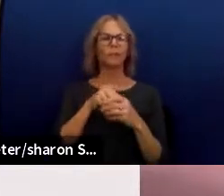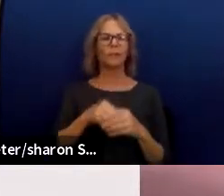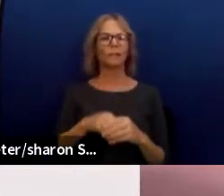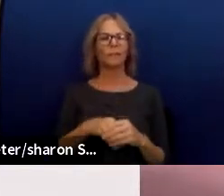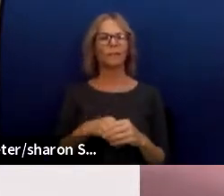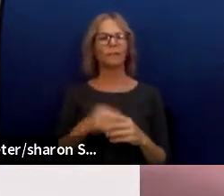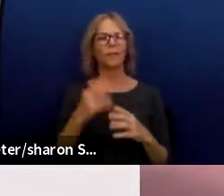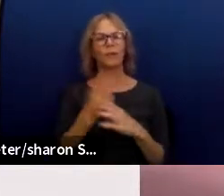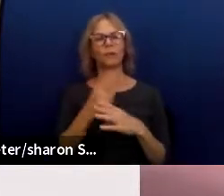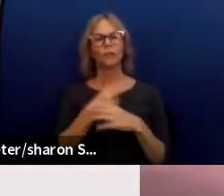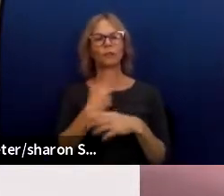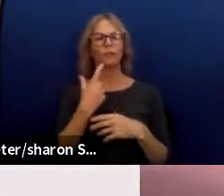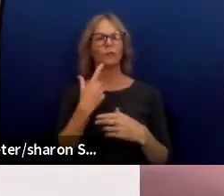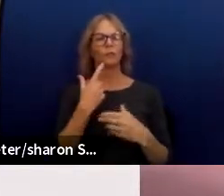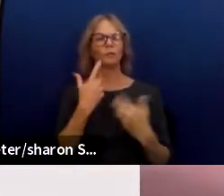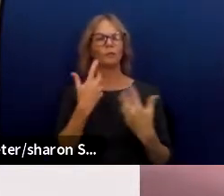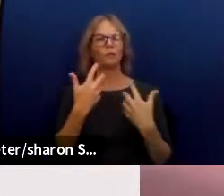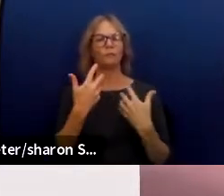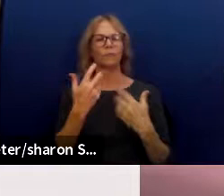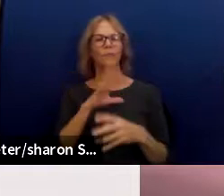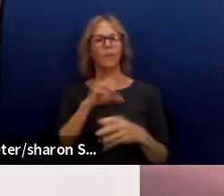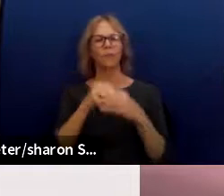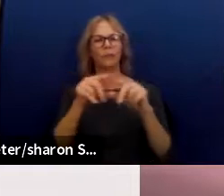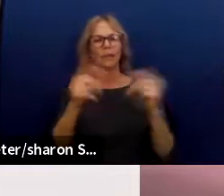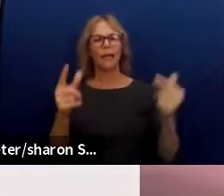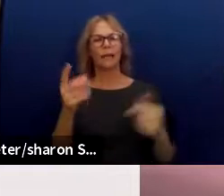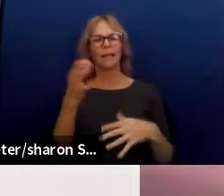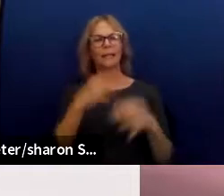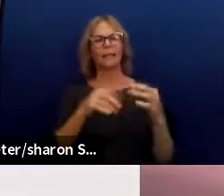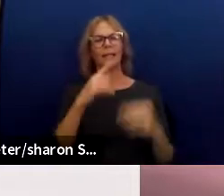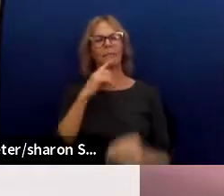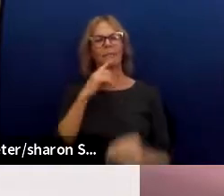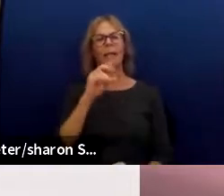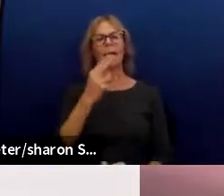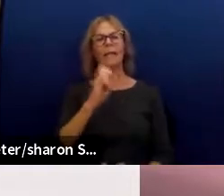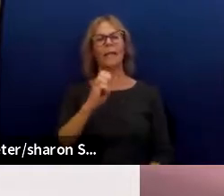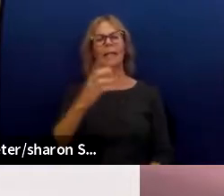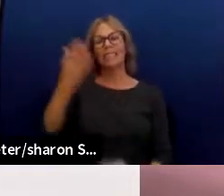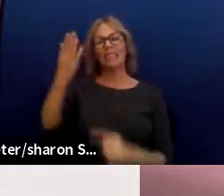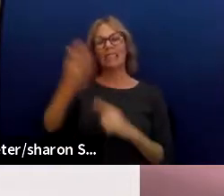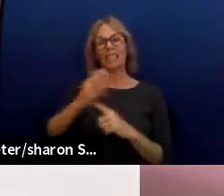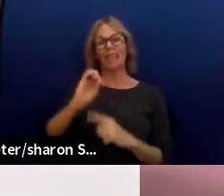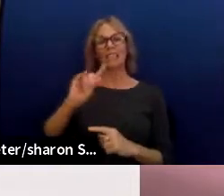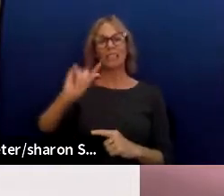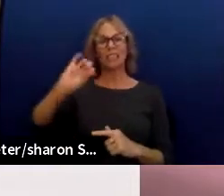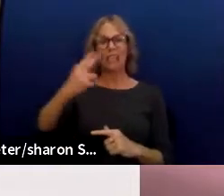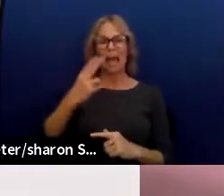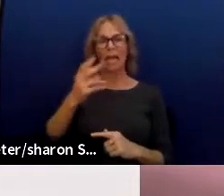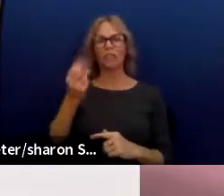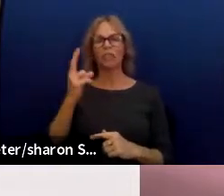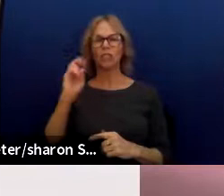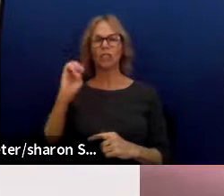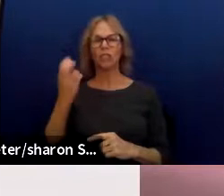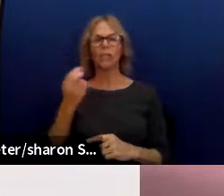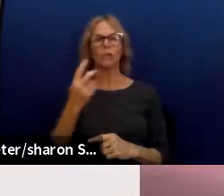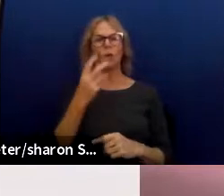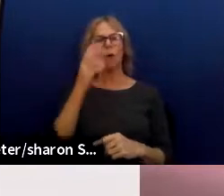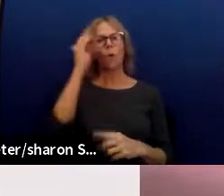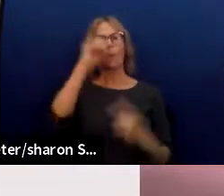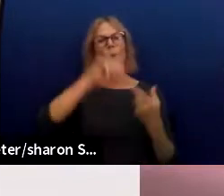language lik them, instead of saying he/she or, you know, instead of using terms like boyfriend and girlfriend, you'll ask your